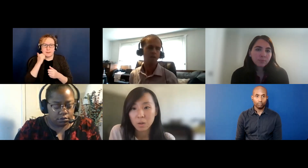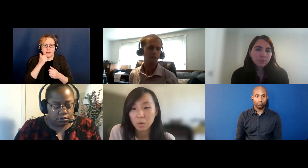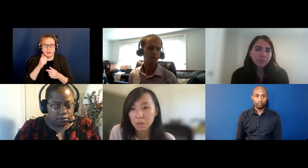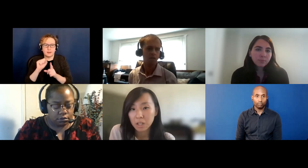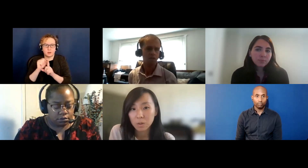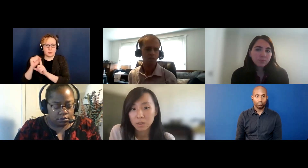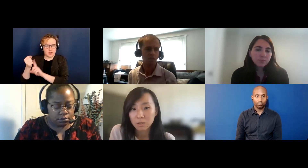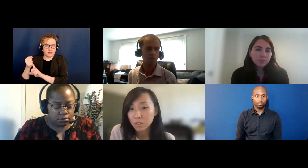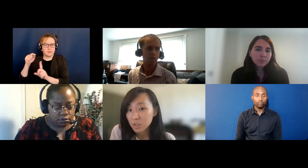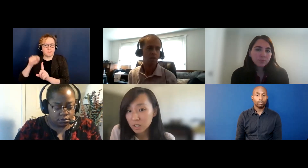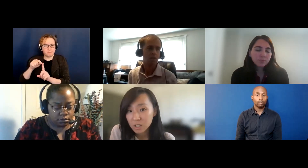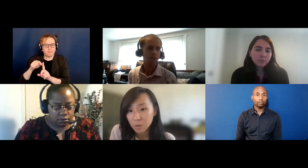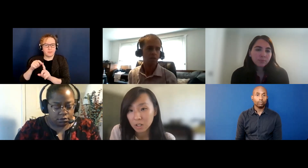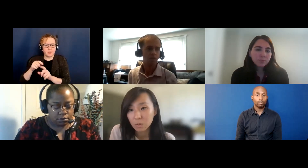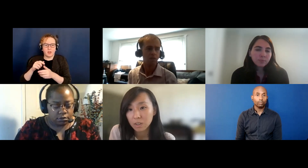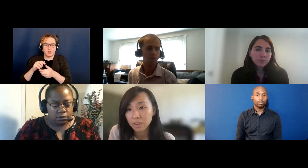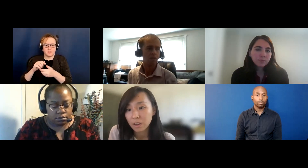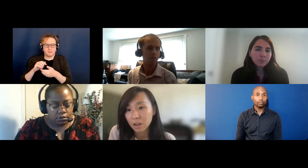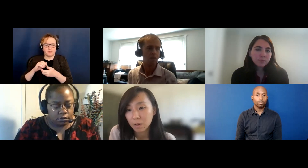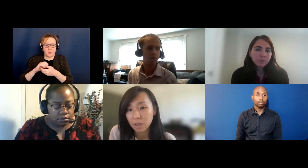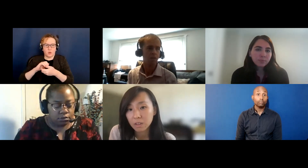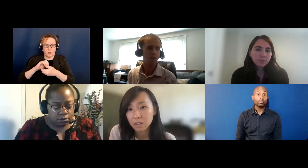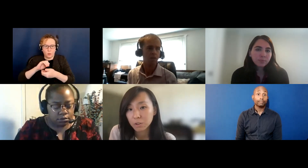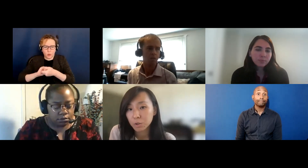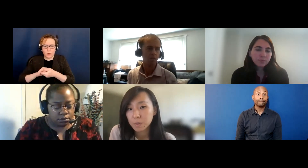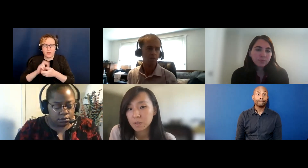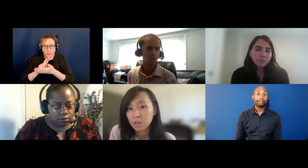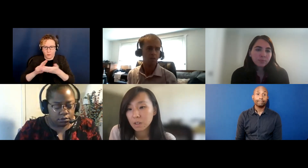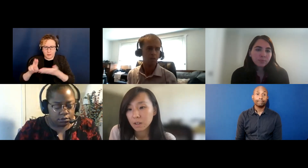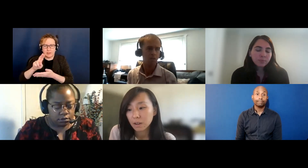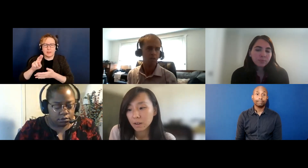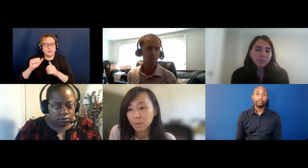They were working with universities, working with athletic groups.